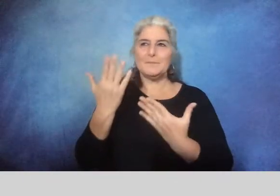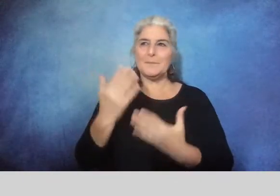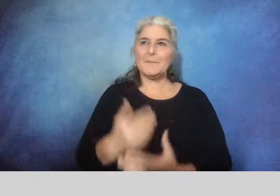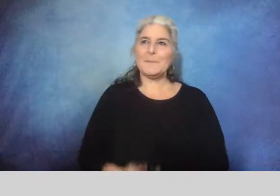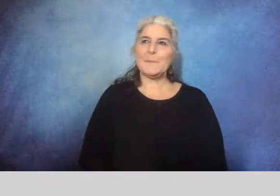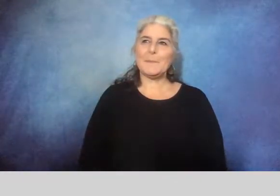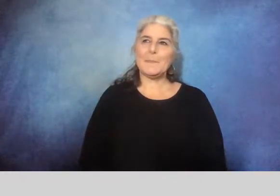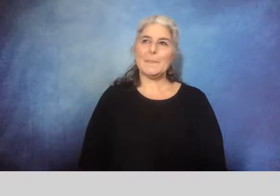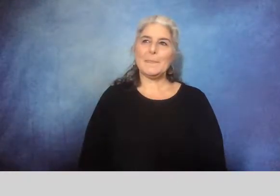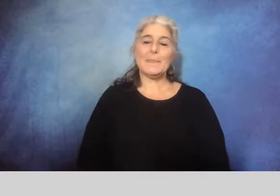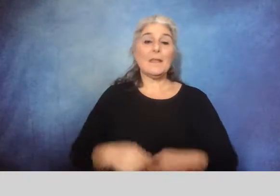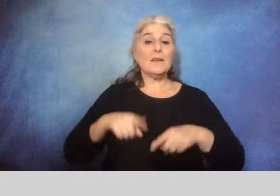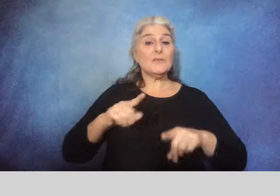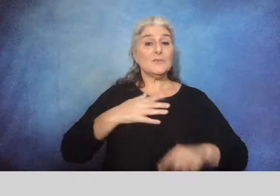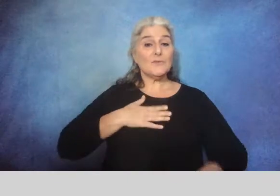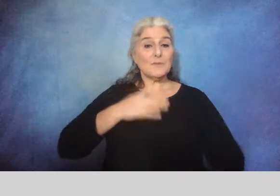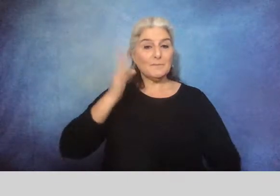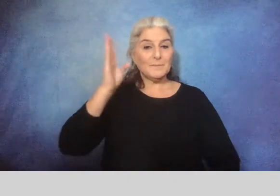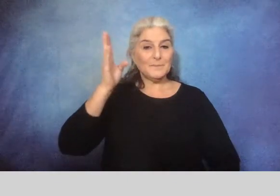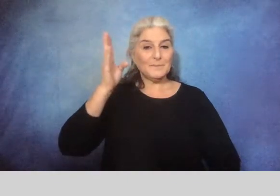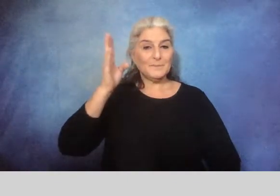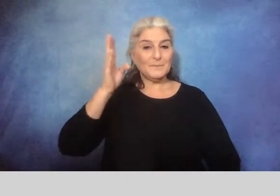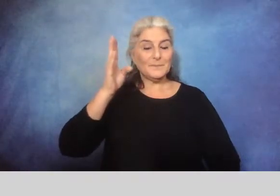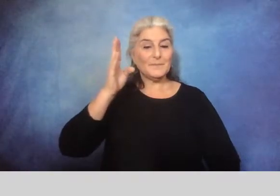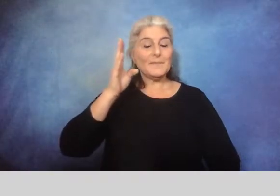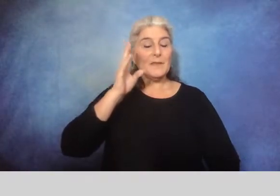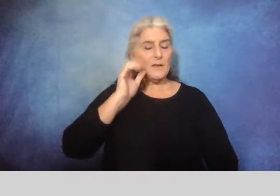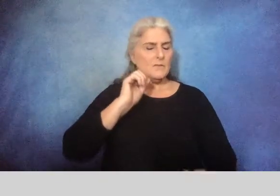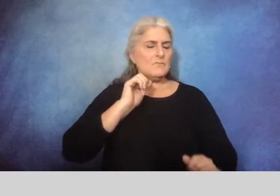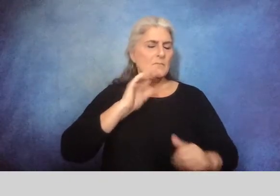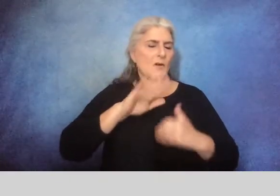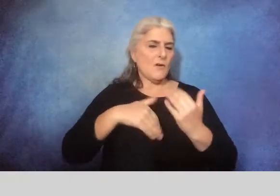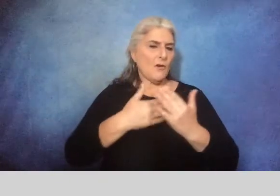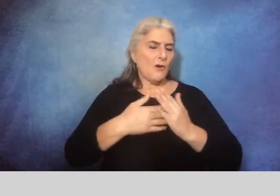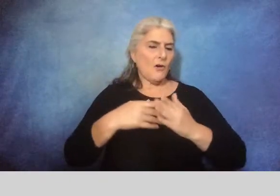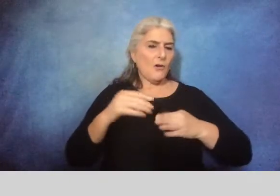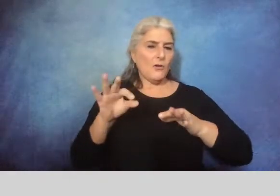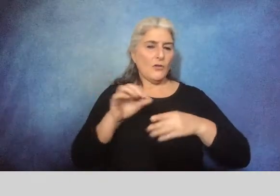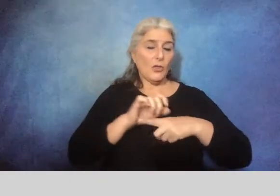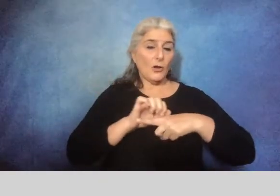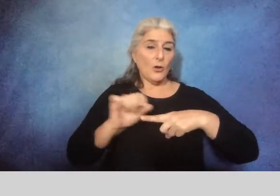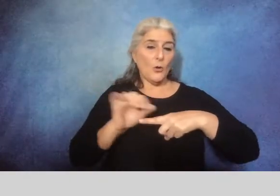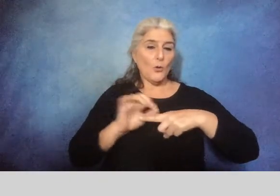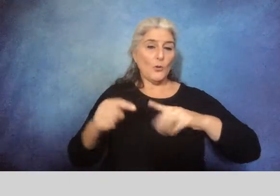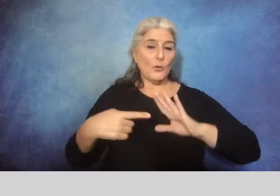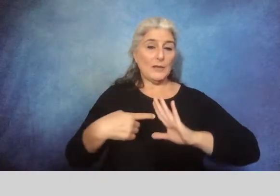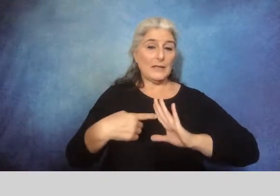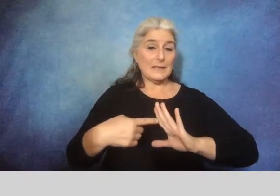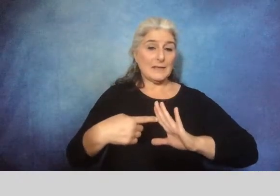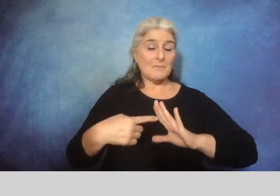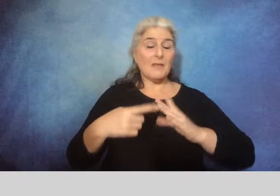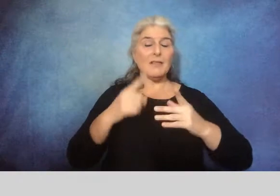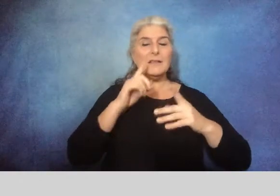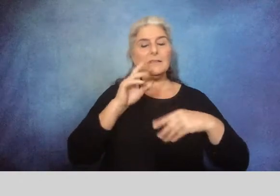During the course of the talk for all the code samples I will use a simple command line application